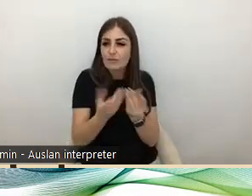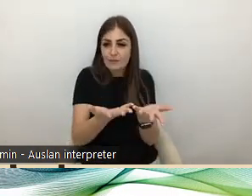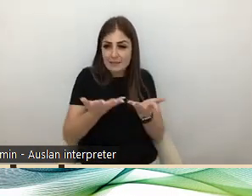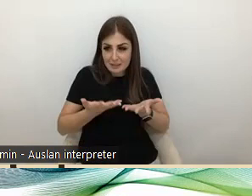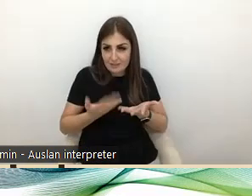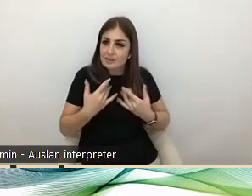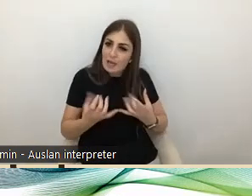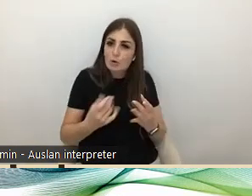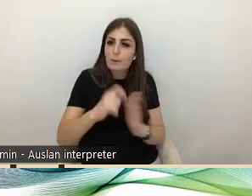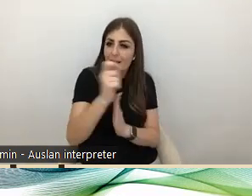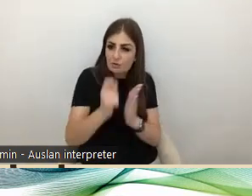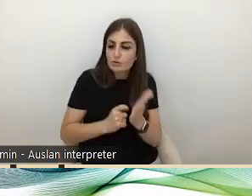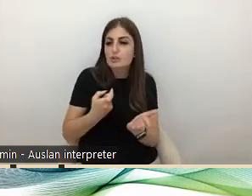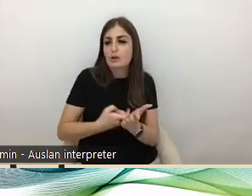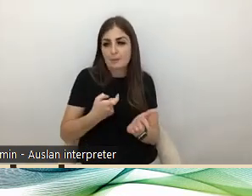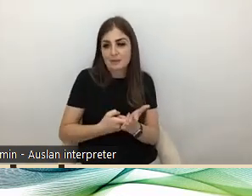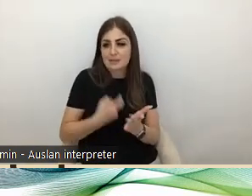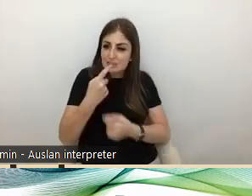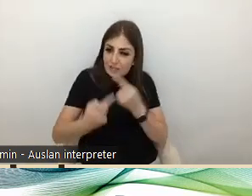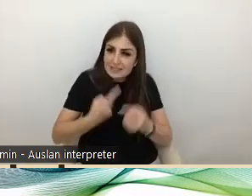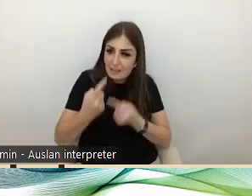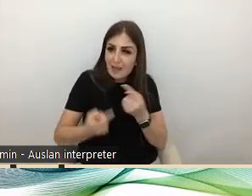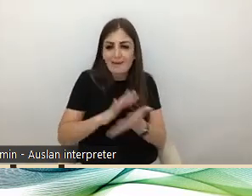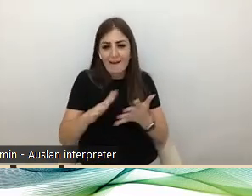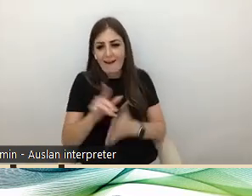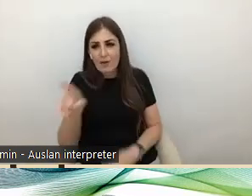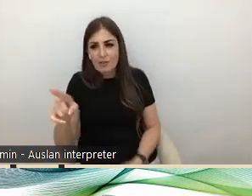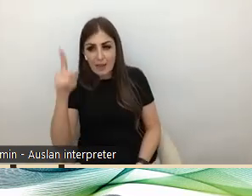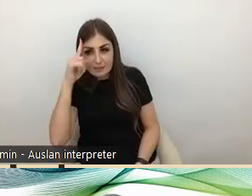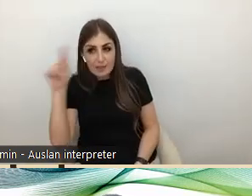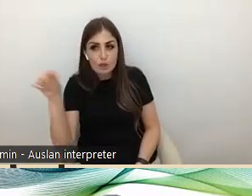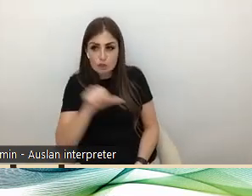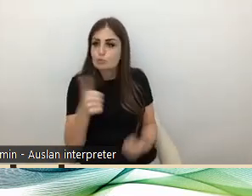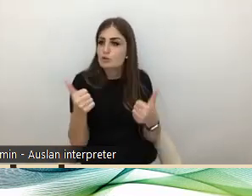a written explanation explaining how they think the matter should be resolved.